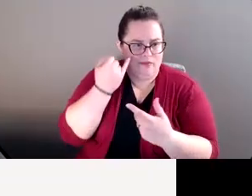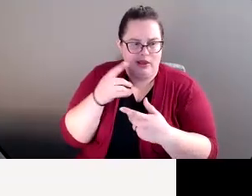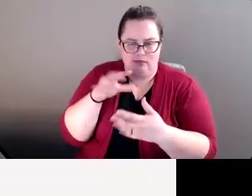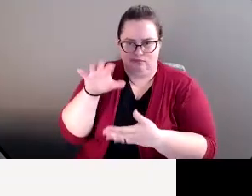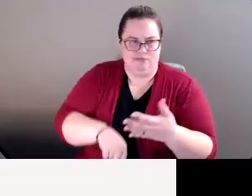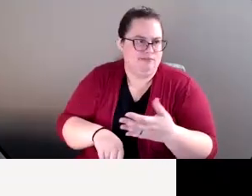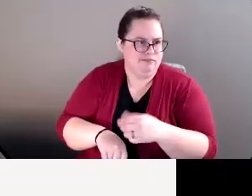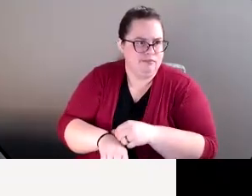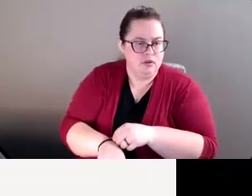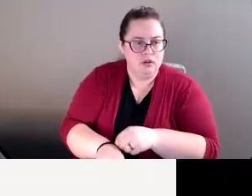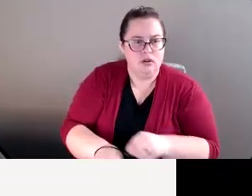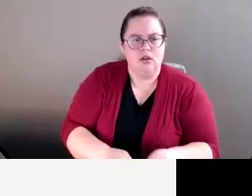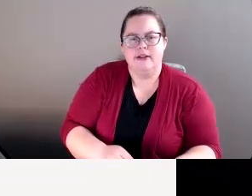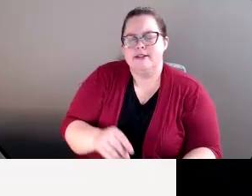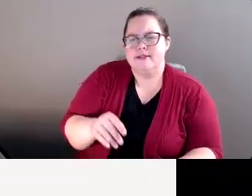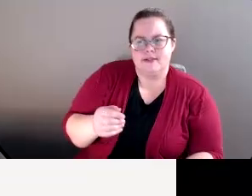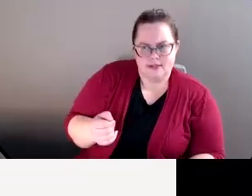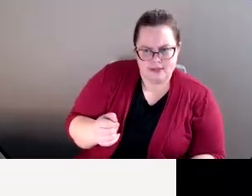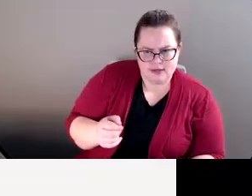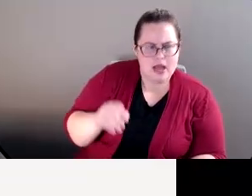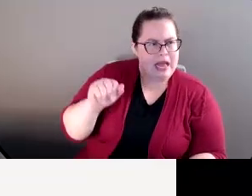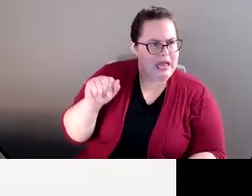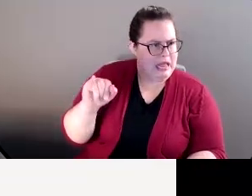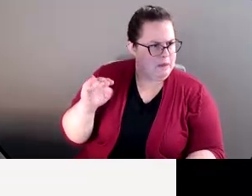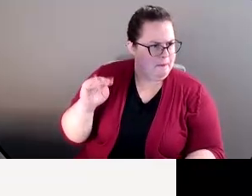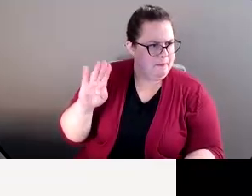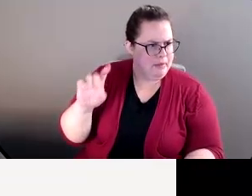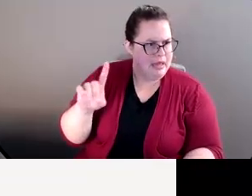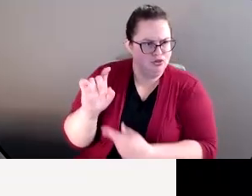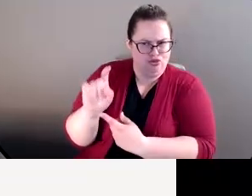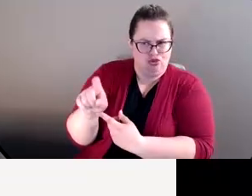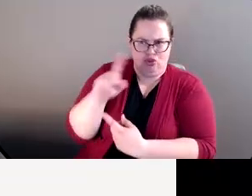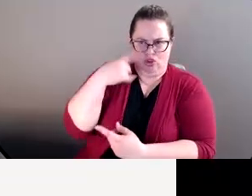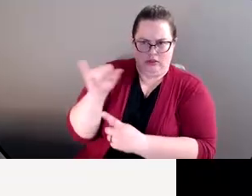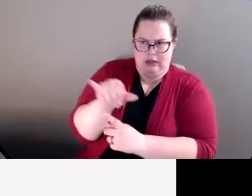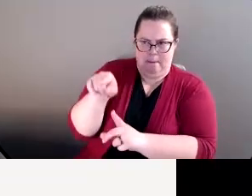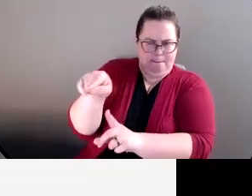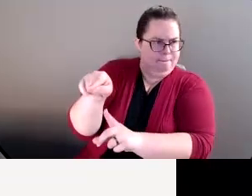Yeah. So the embed should embed the video, just like how I have it here in my screenshot.